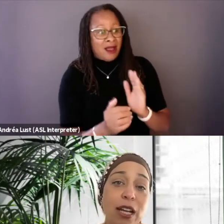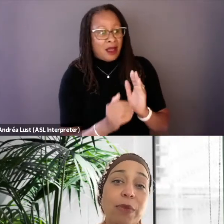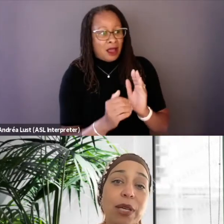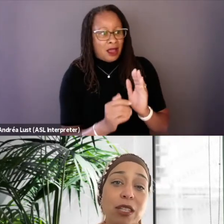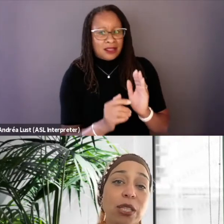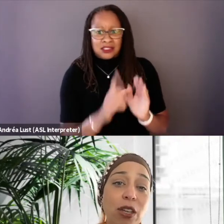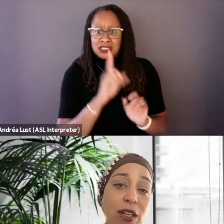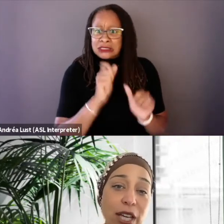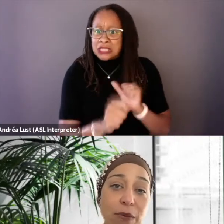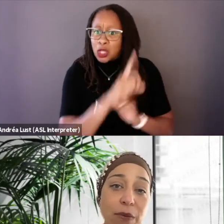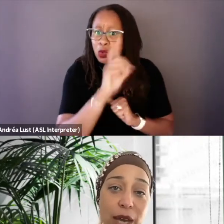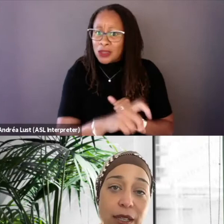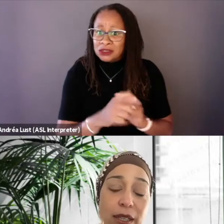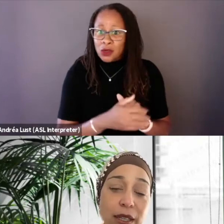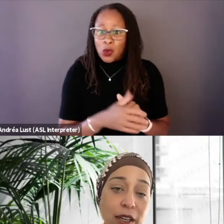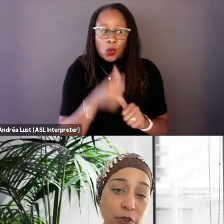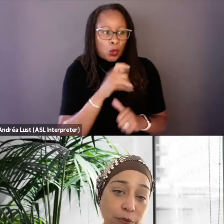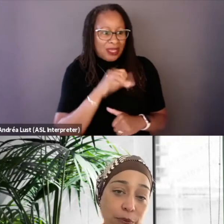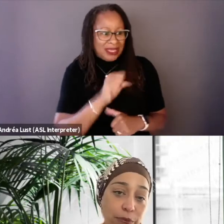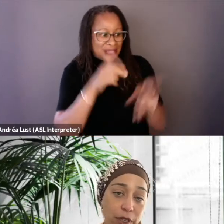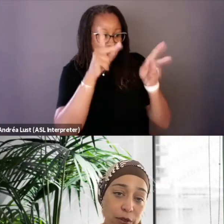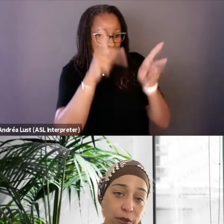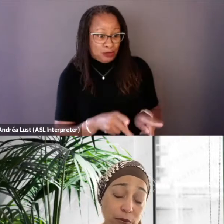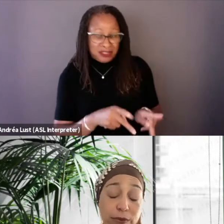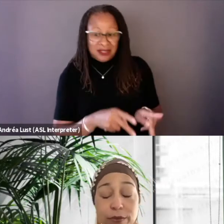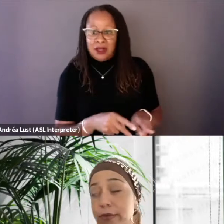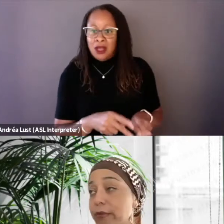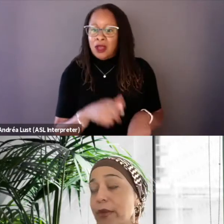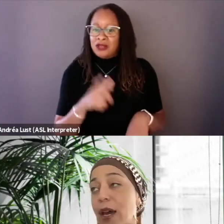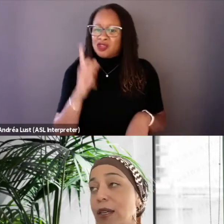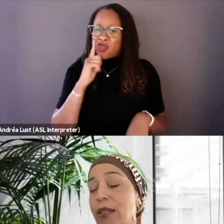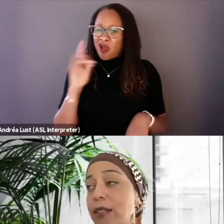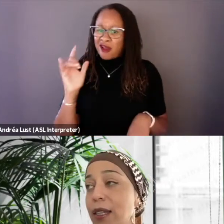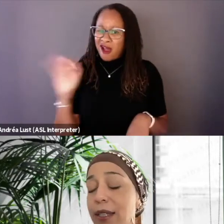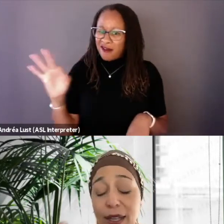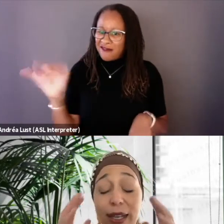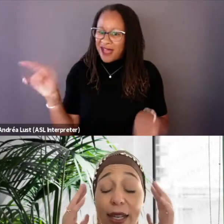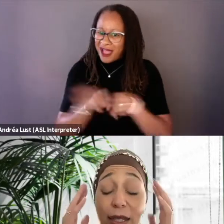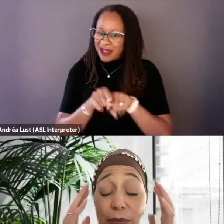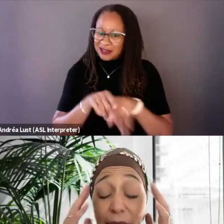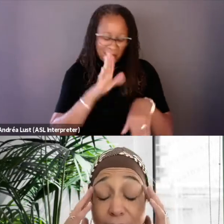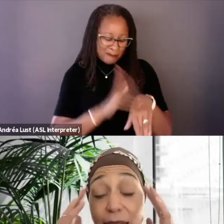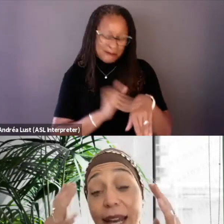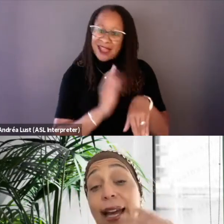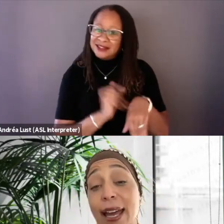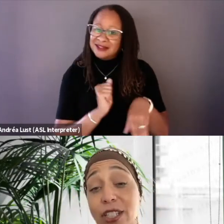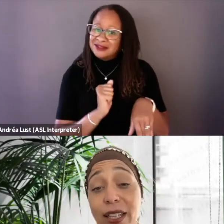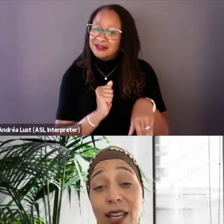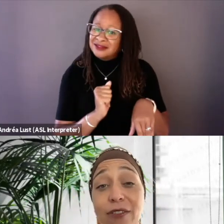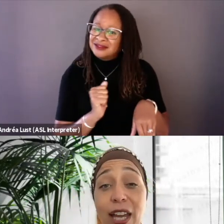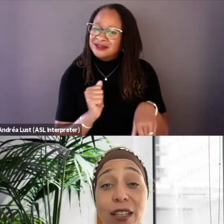I mean, to be thought of as a pet for, you know, it's a mindset I actually can't fathom